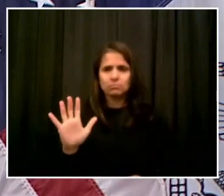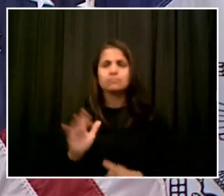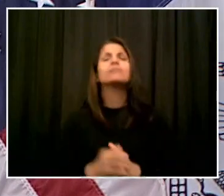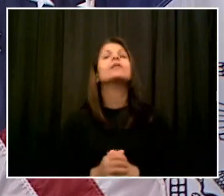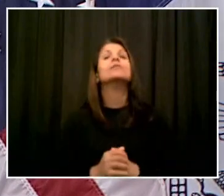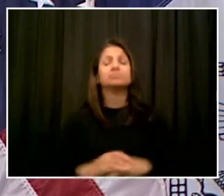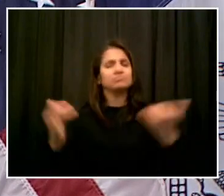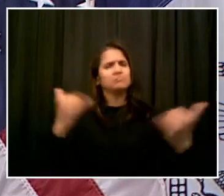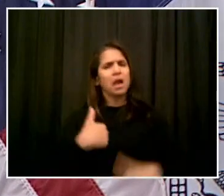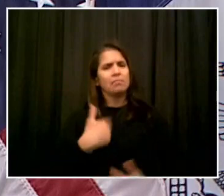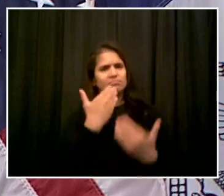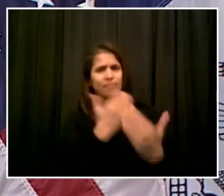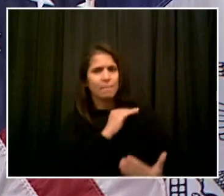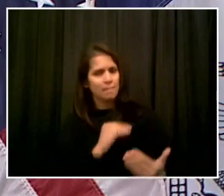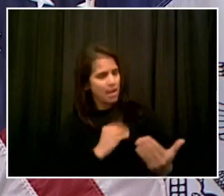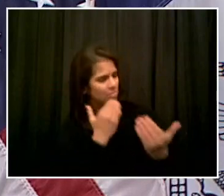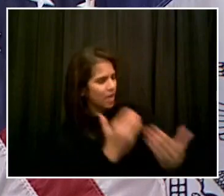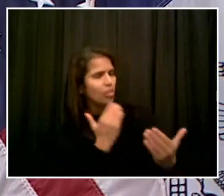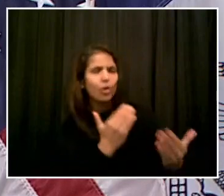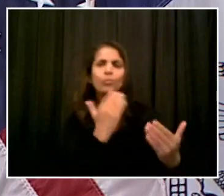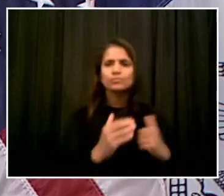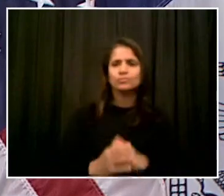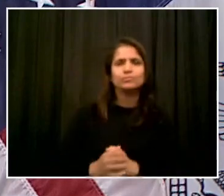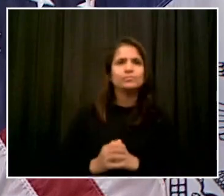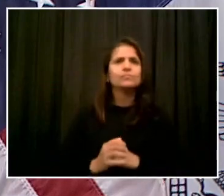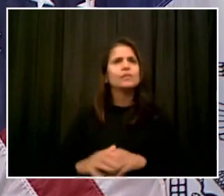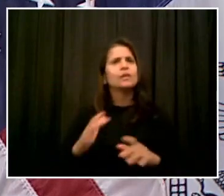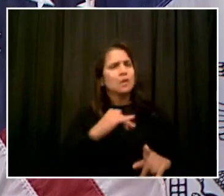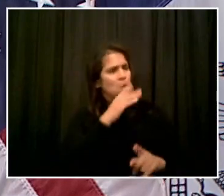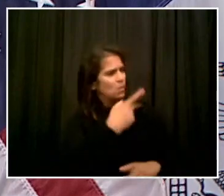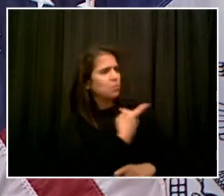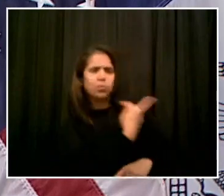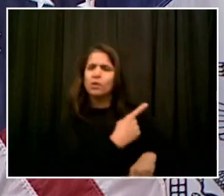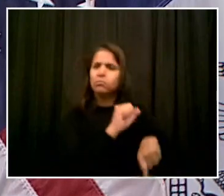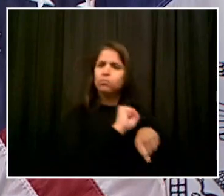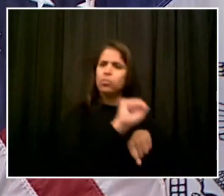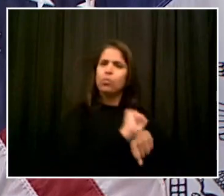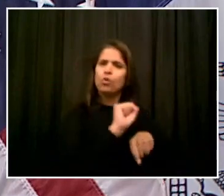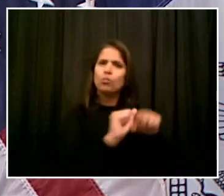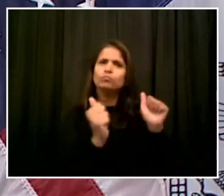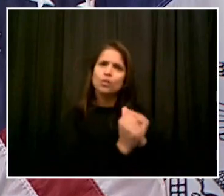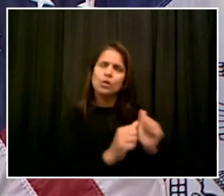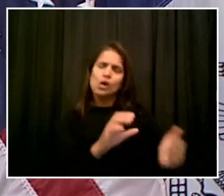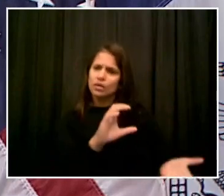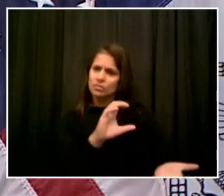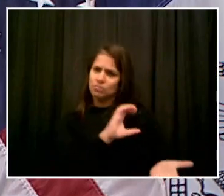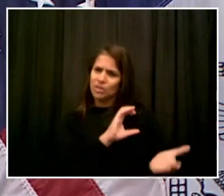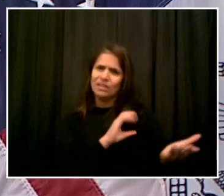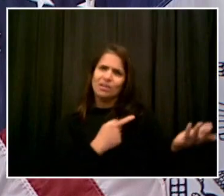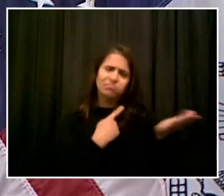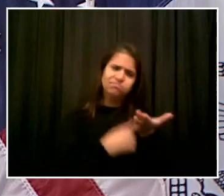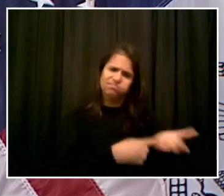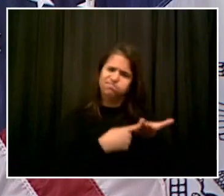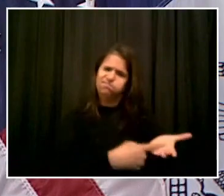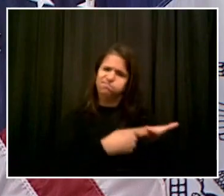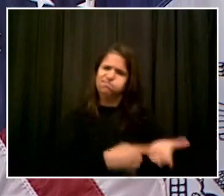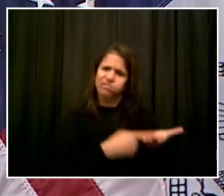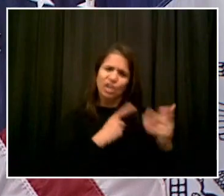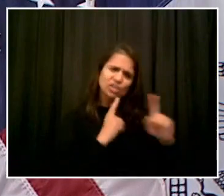WE TALKED MANY TIMES YESTERDAY. REMKS A TREMENDOUS RESPECT FOR OTHER AND SOMETIMES I